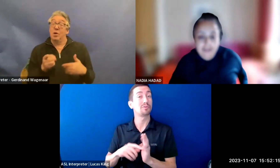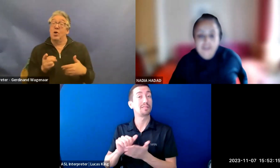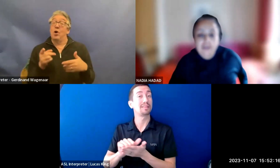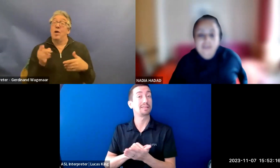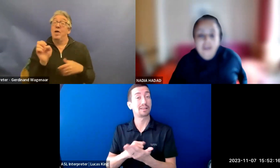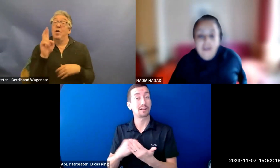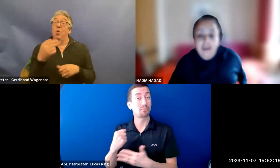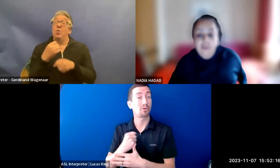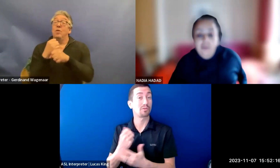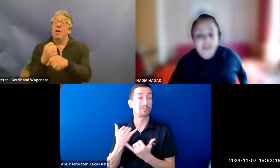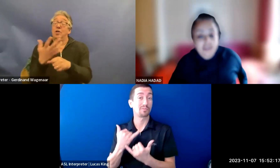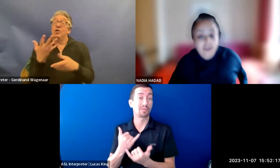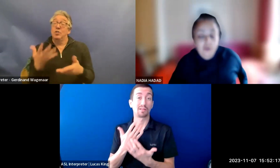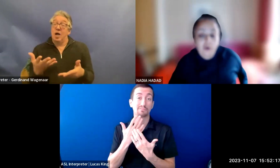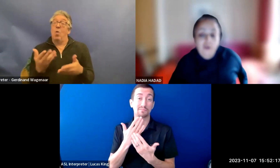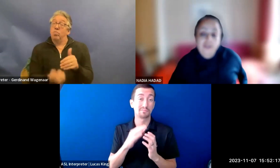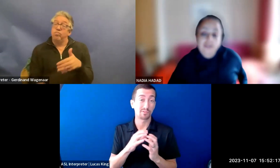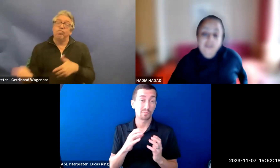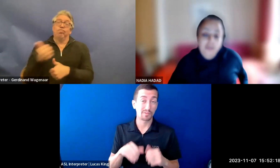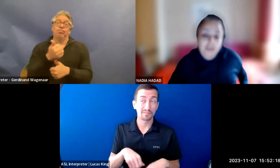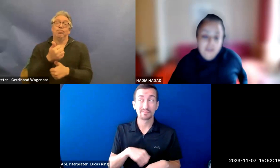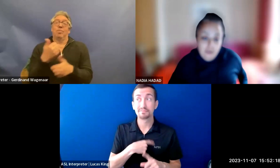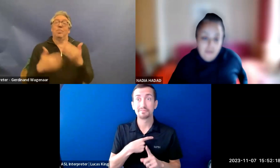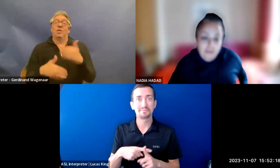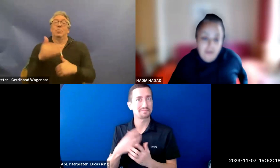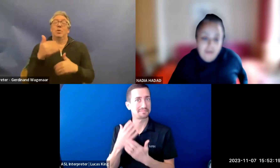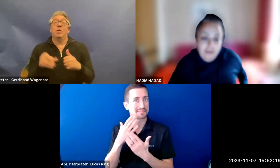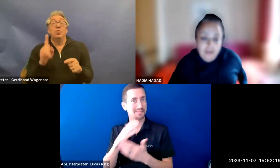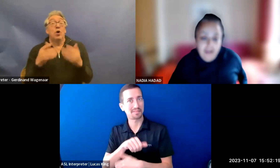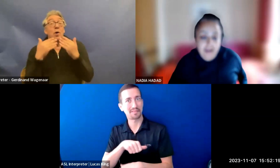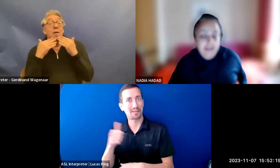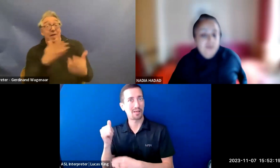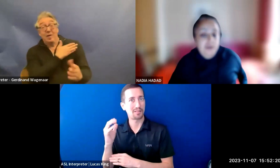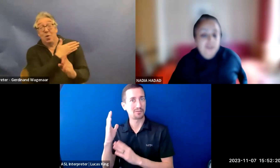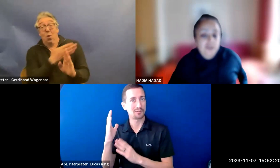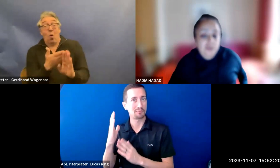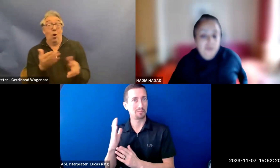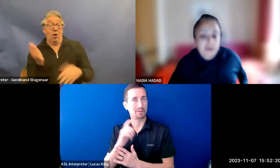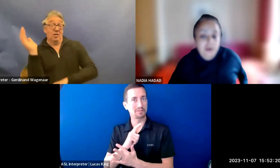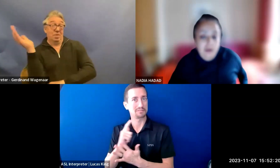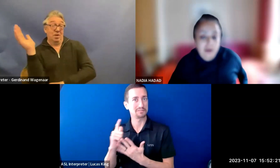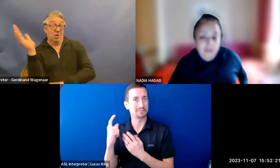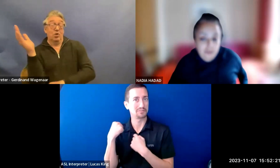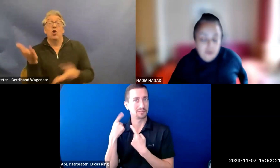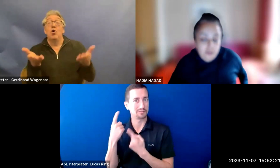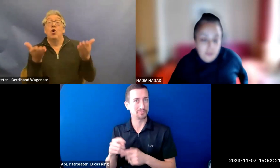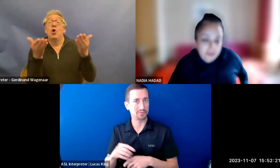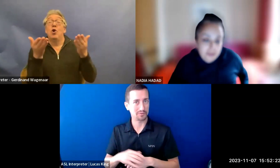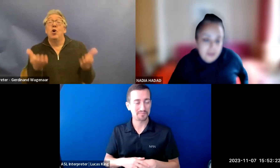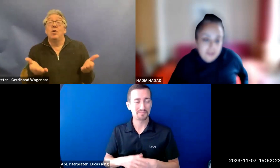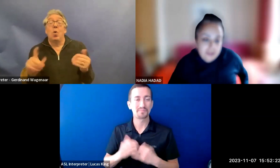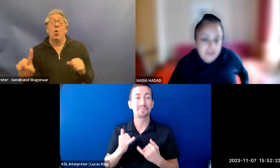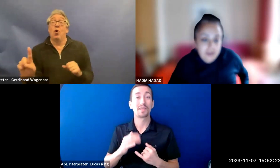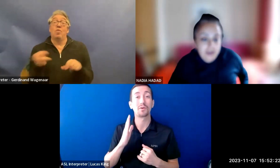Thank you. And big thanks to all the other speakers so far. We will now have our first panel discussion